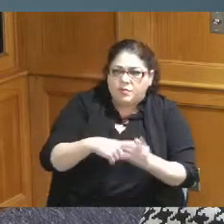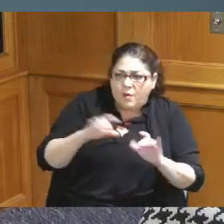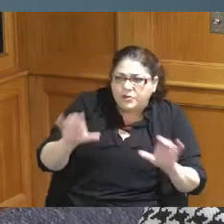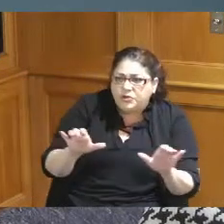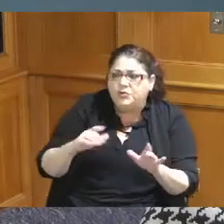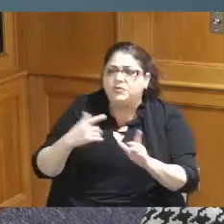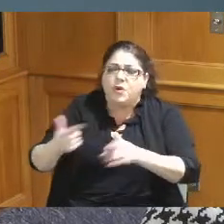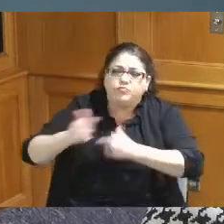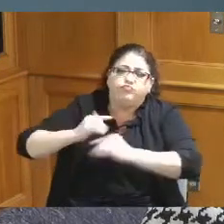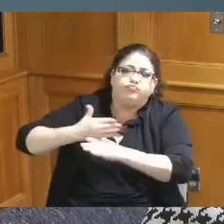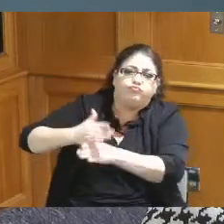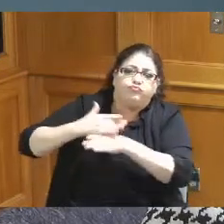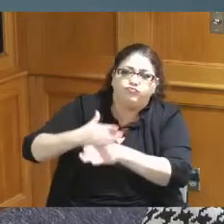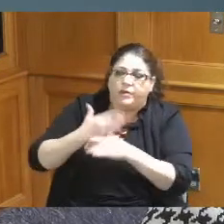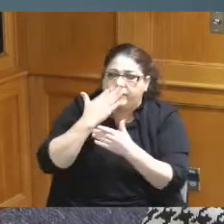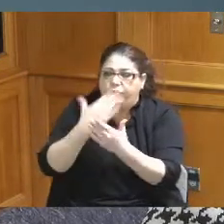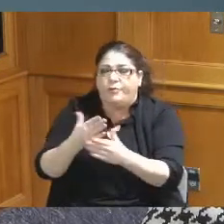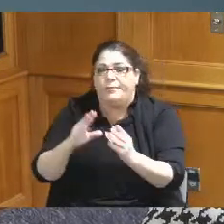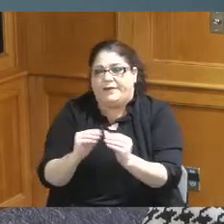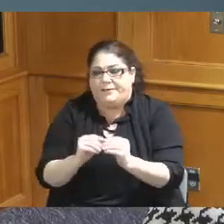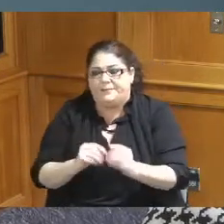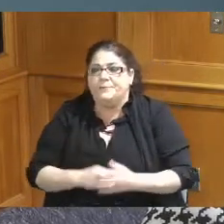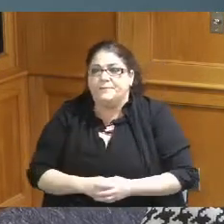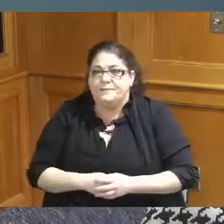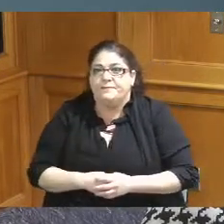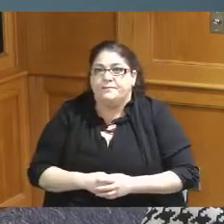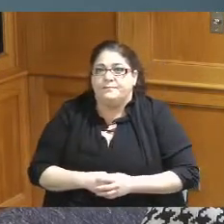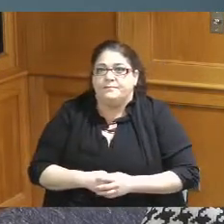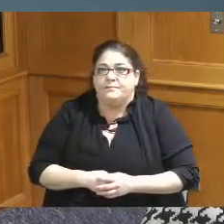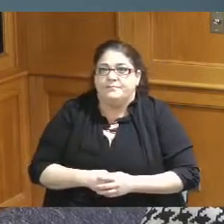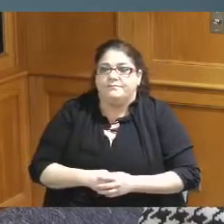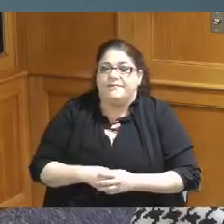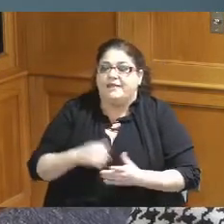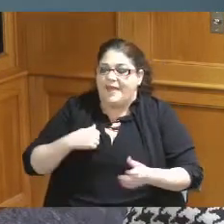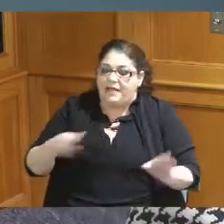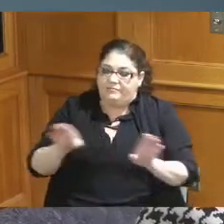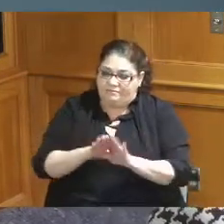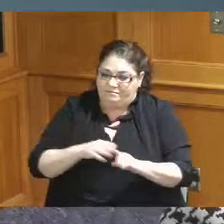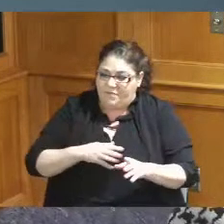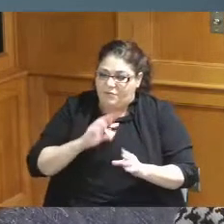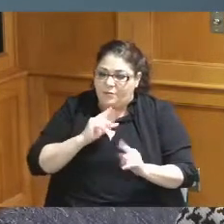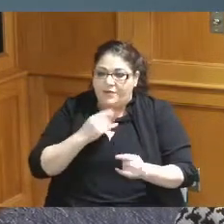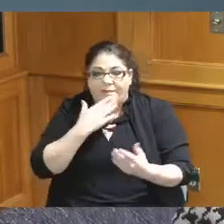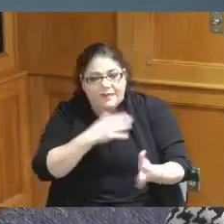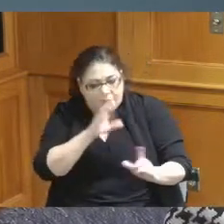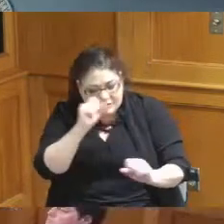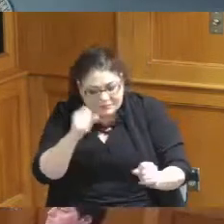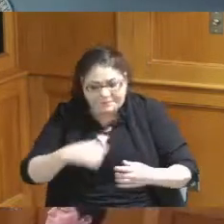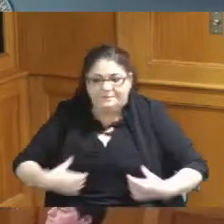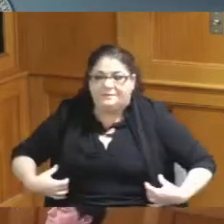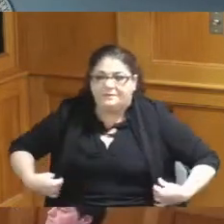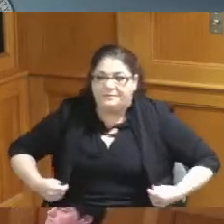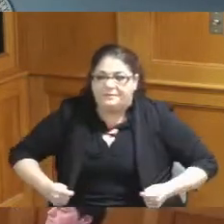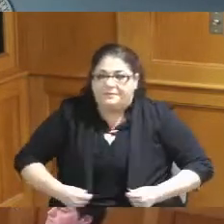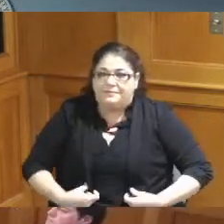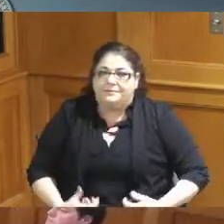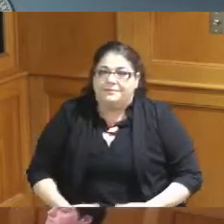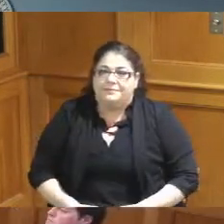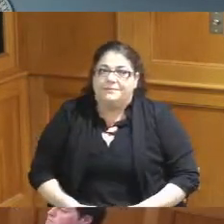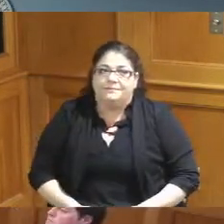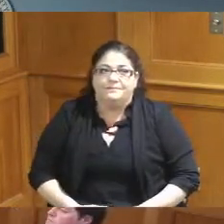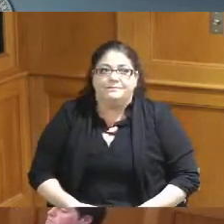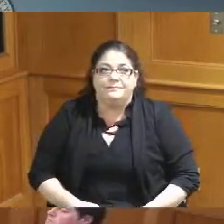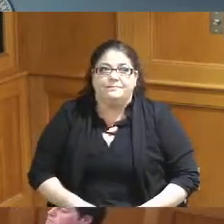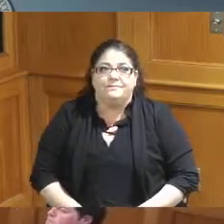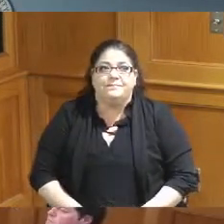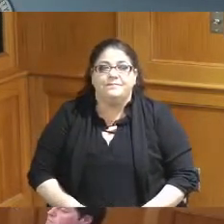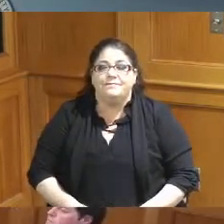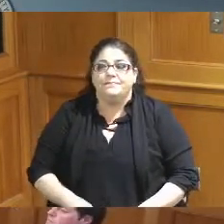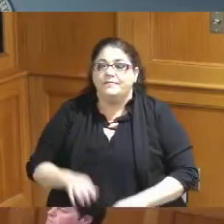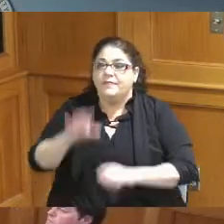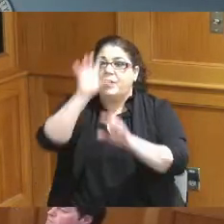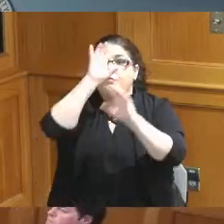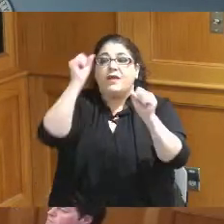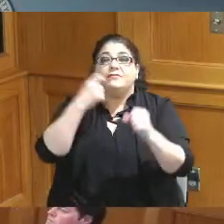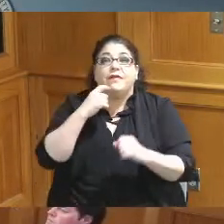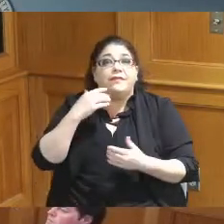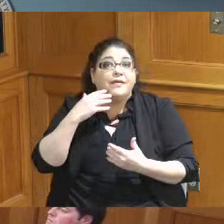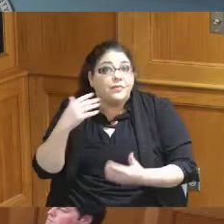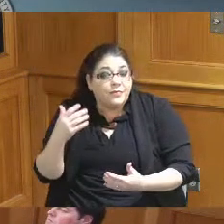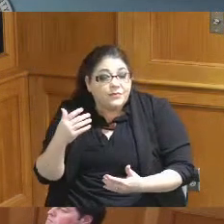I thought it was a good meeting and that was in my report Madam President thank you couple things